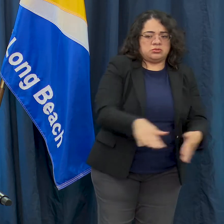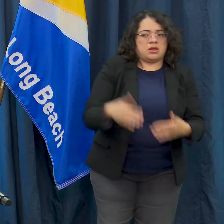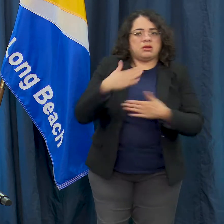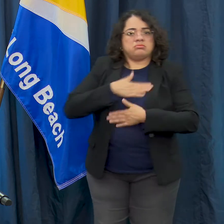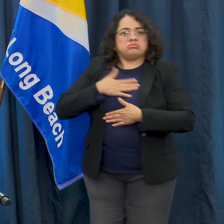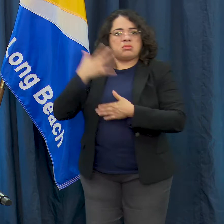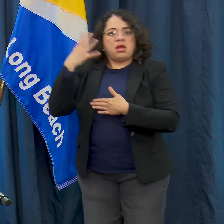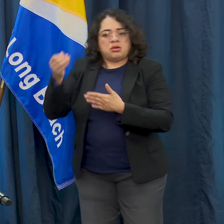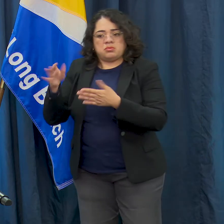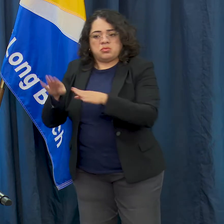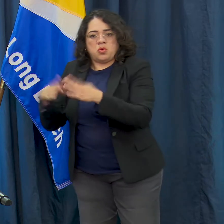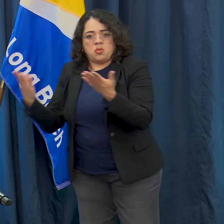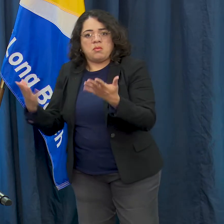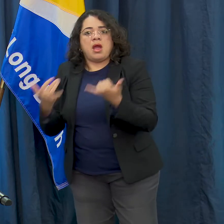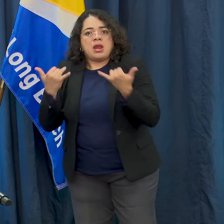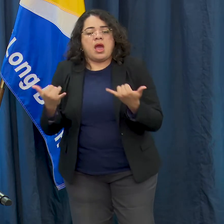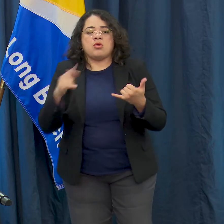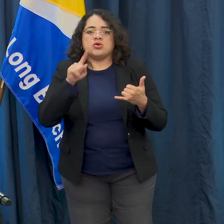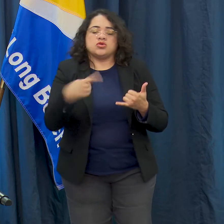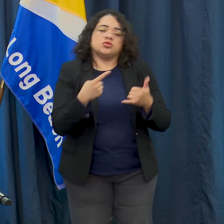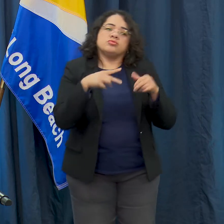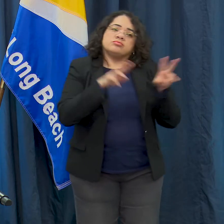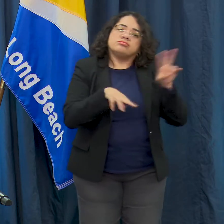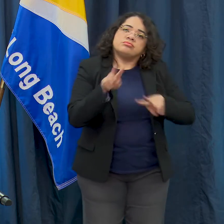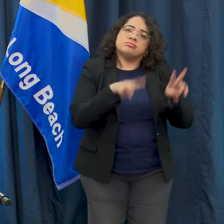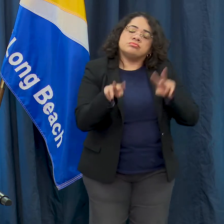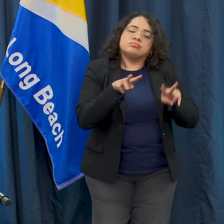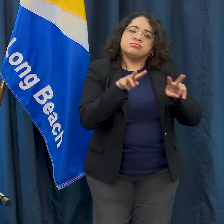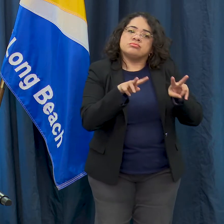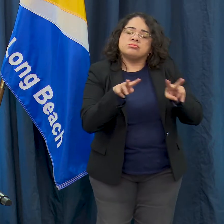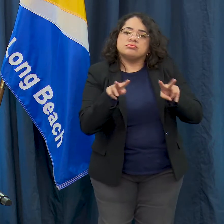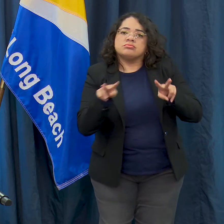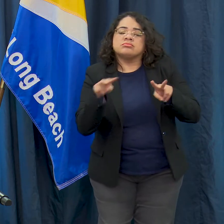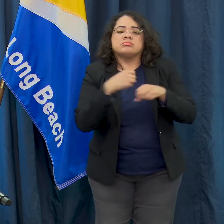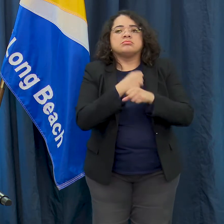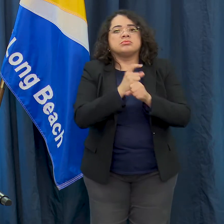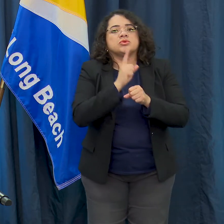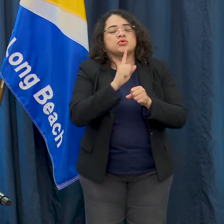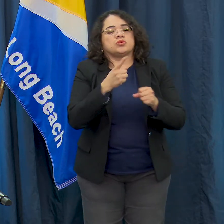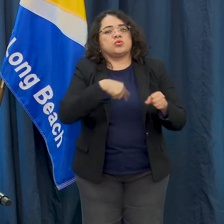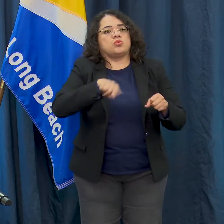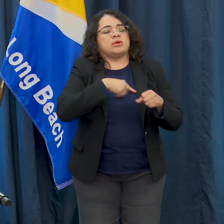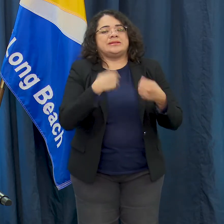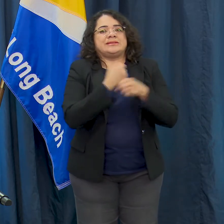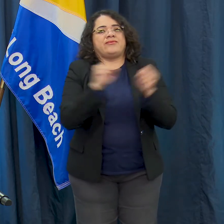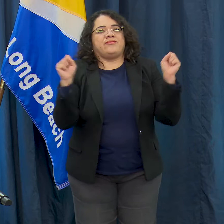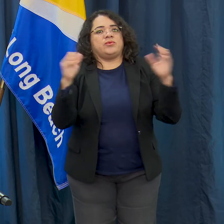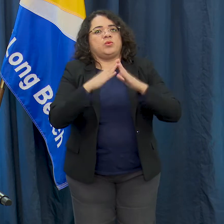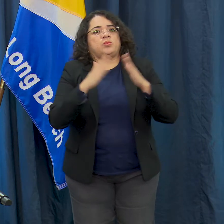a look to see what happens with those openings before we know whatever comes